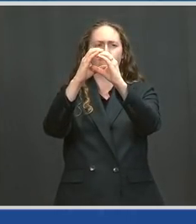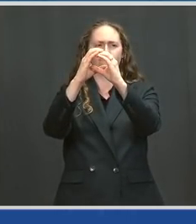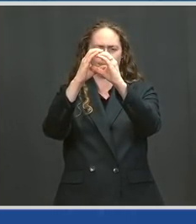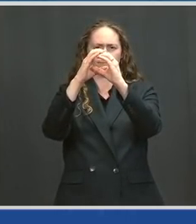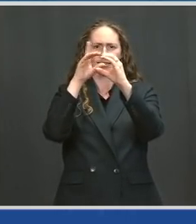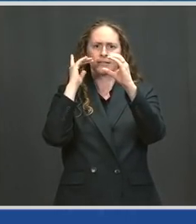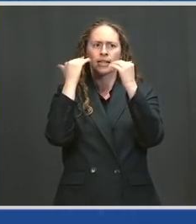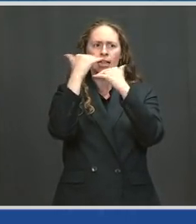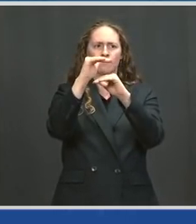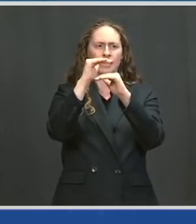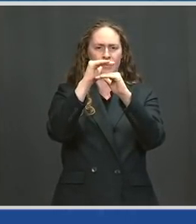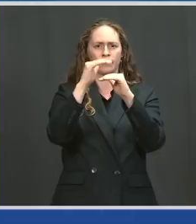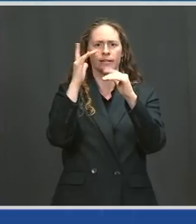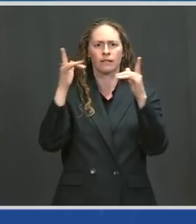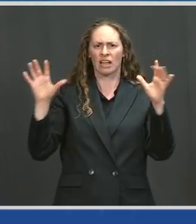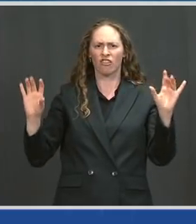the view that America is a zero-sum game,